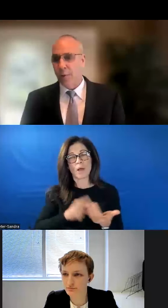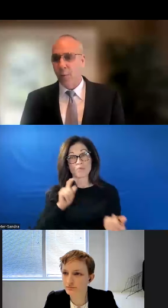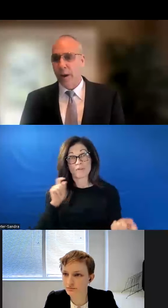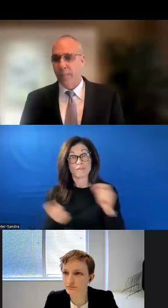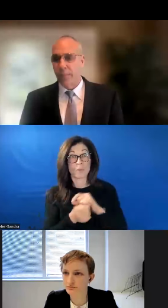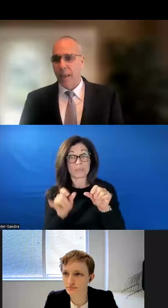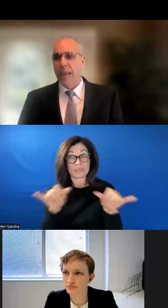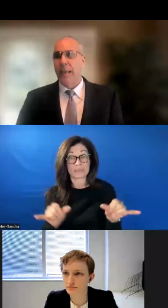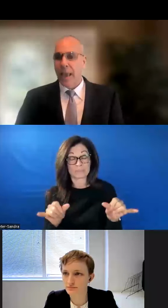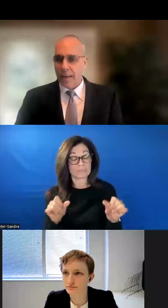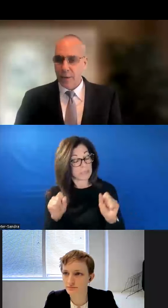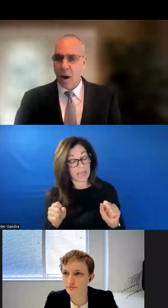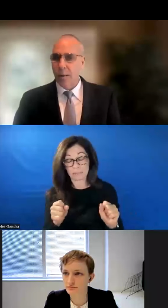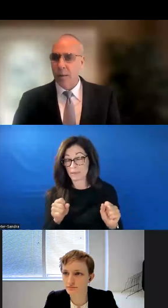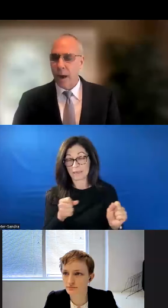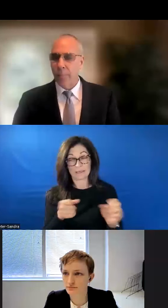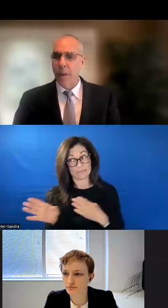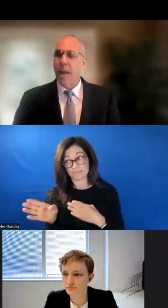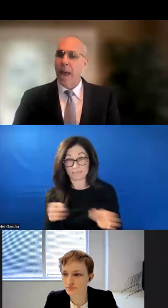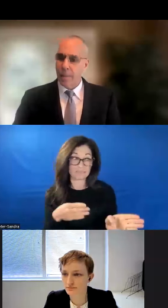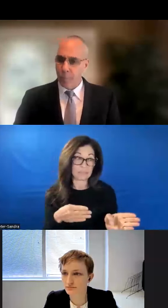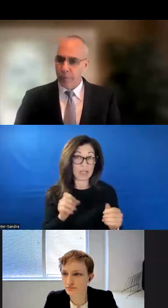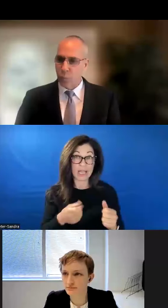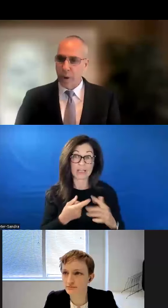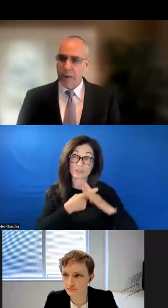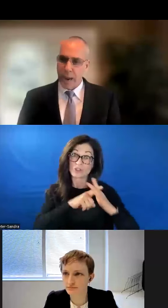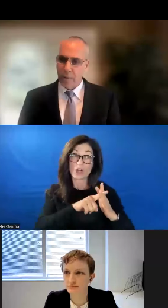EITHER WAY. IT CAN START AT THE TOP OR MOVE IT'S WAY DOWN.